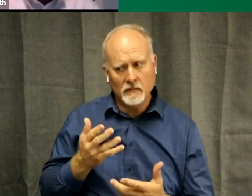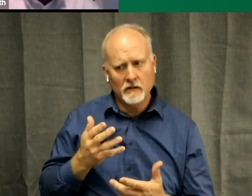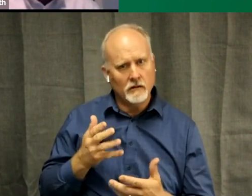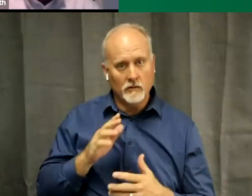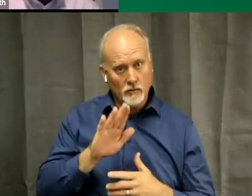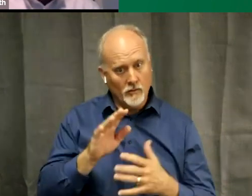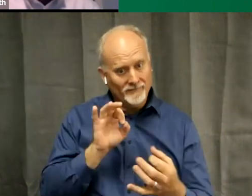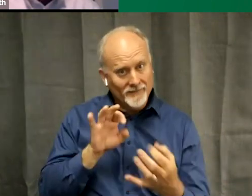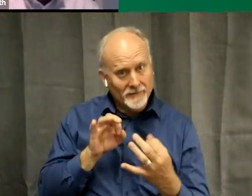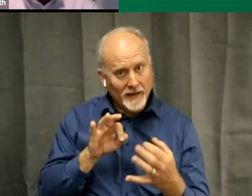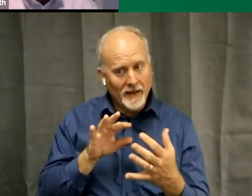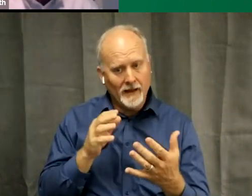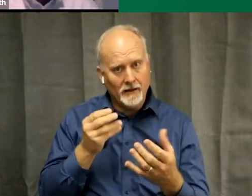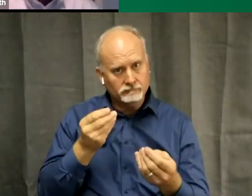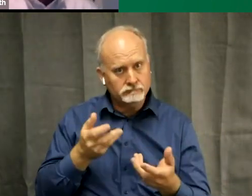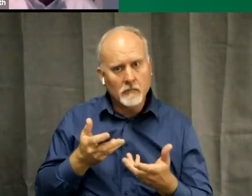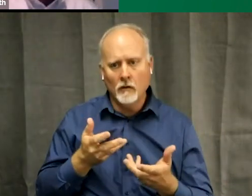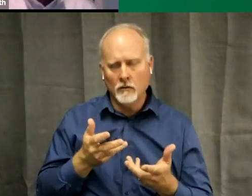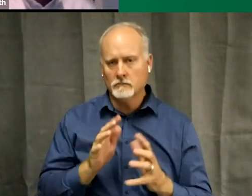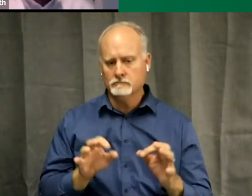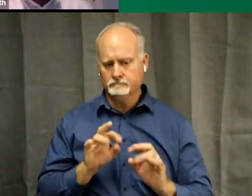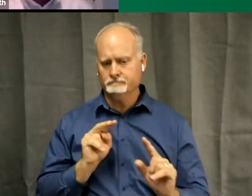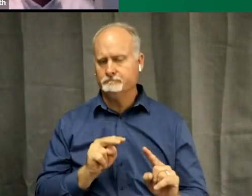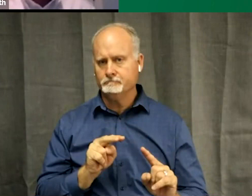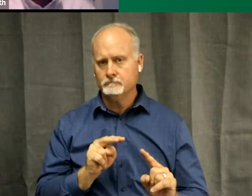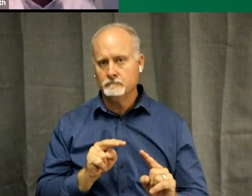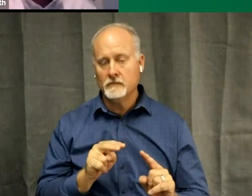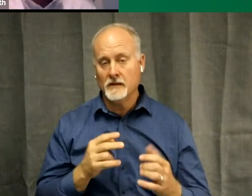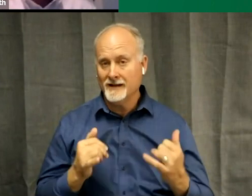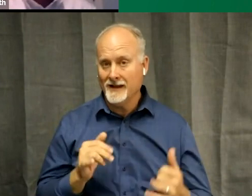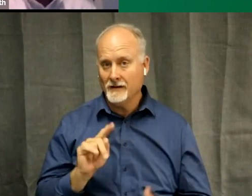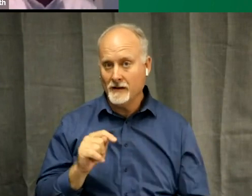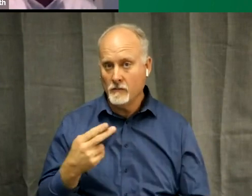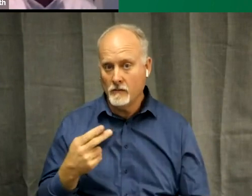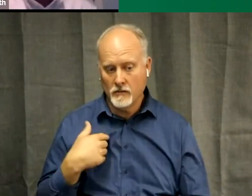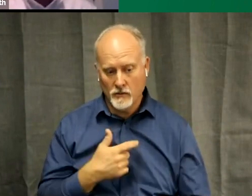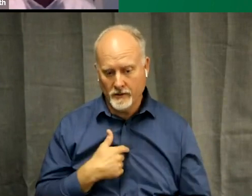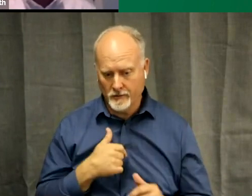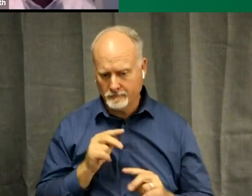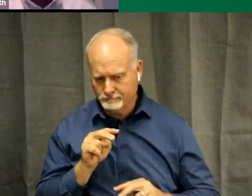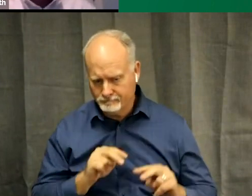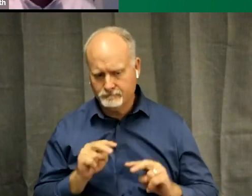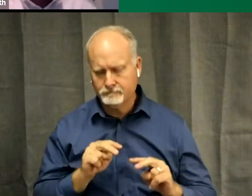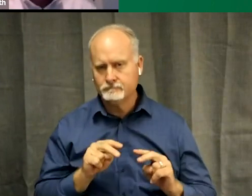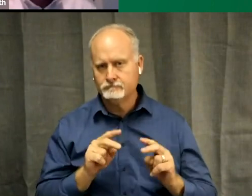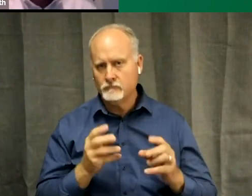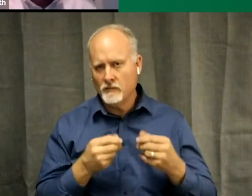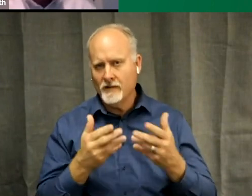and has reshaped the format of this town hall and we are providing important content experts to help